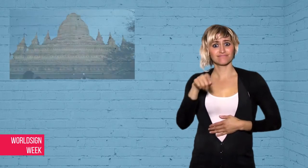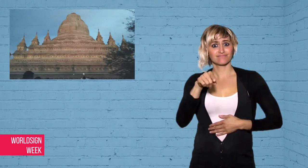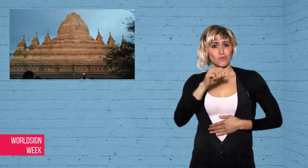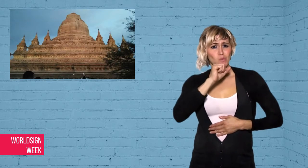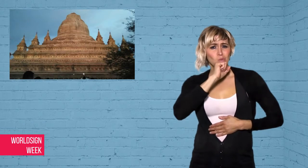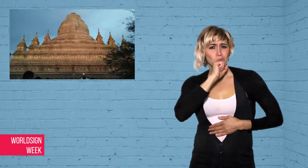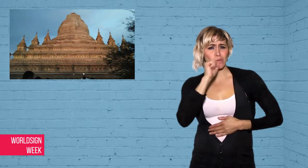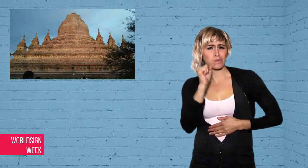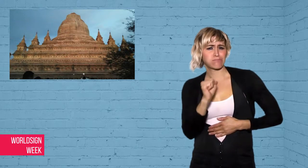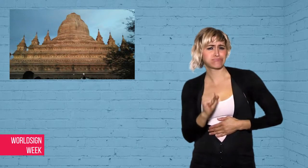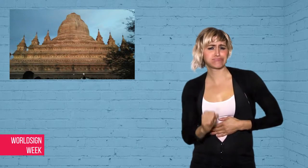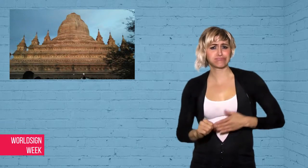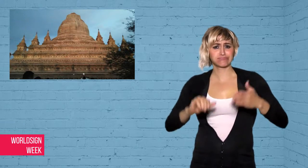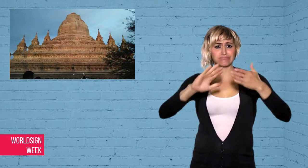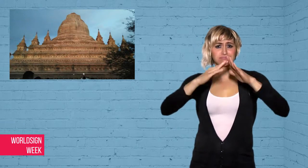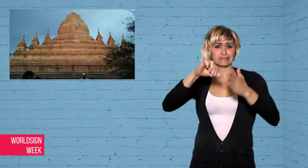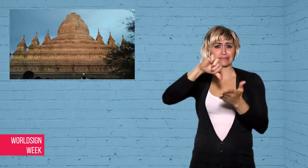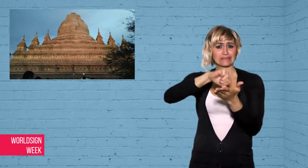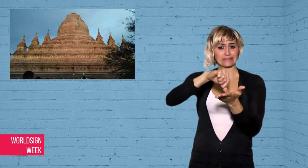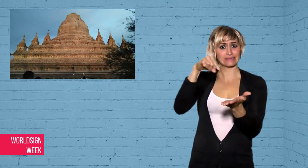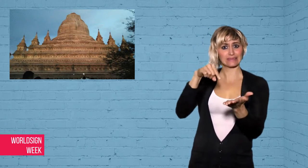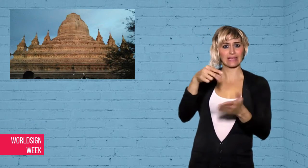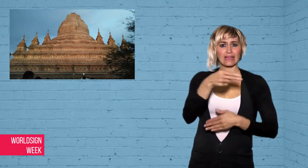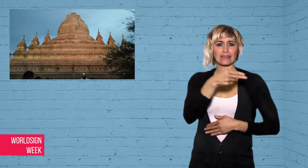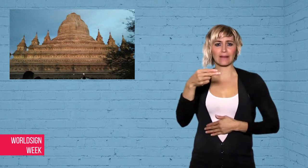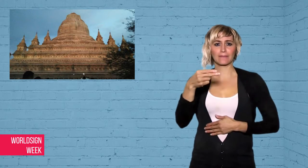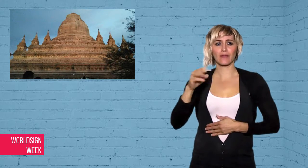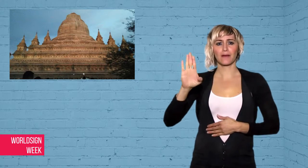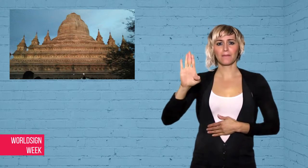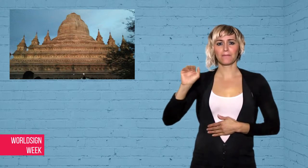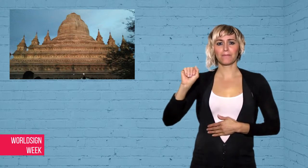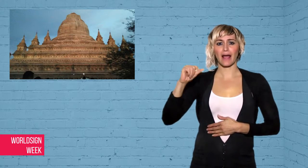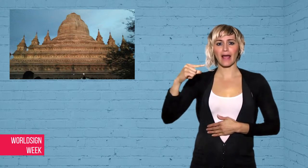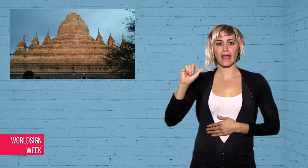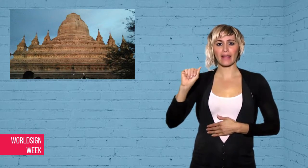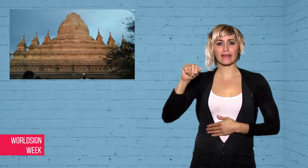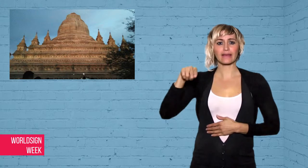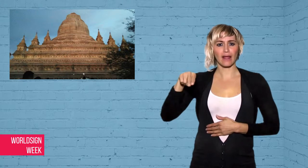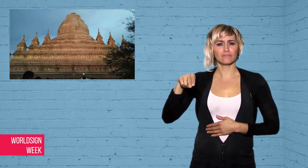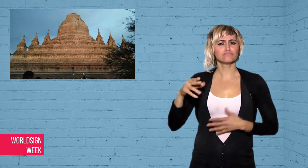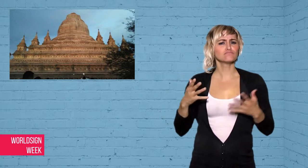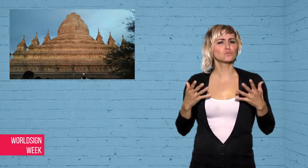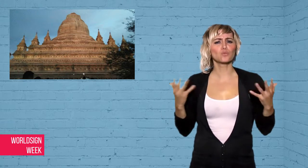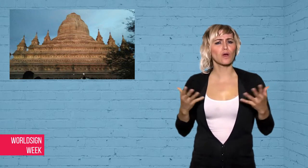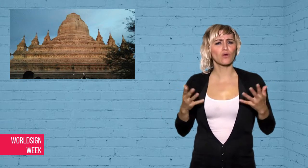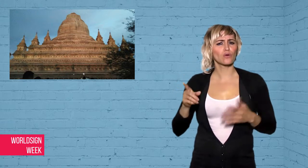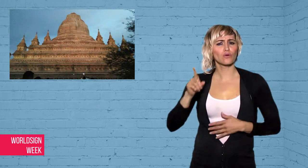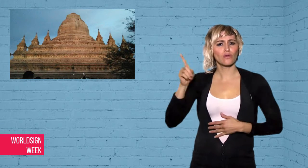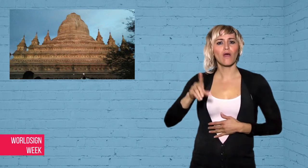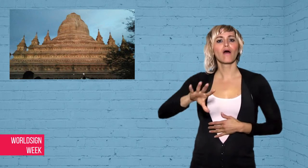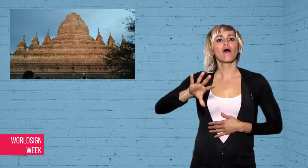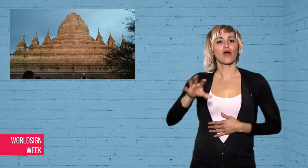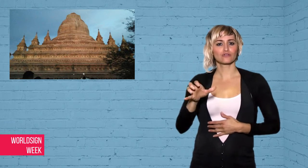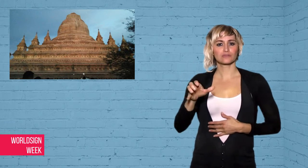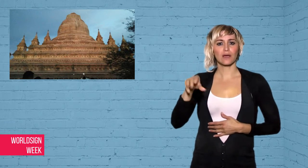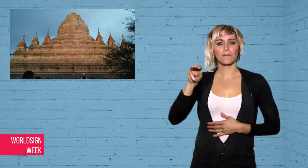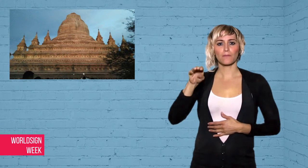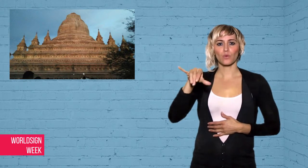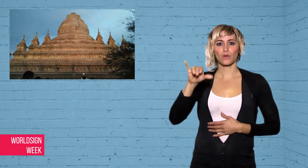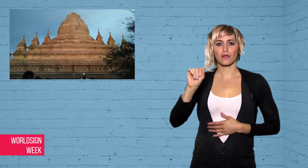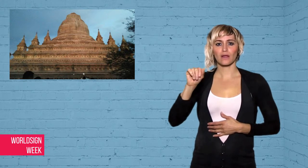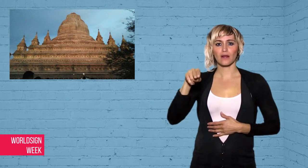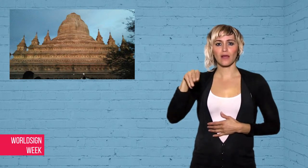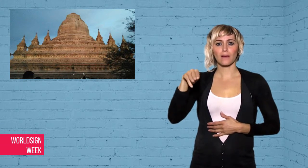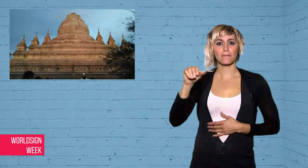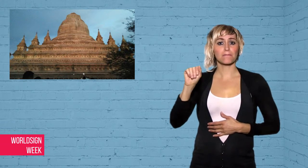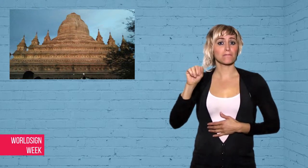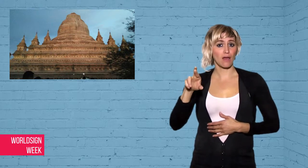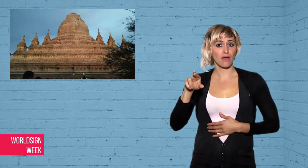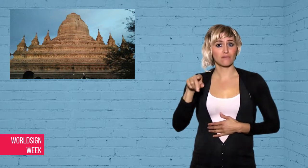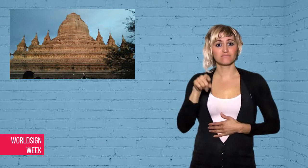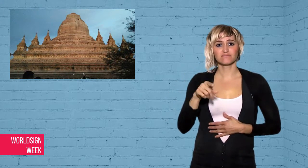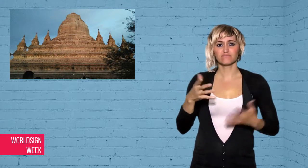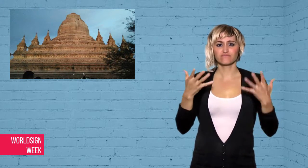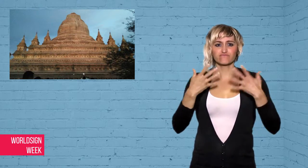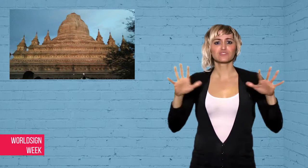An ancient city called Bagan in Myanmar was